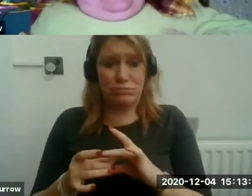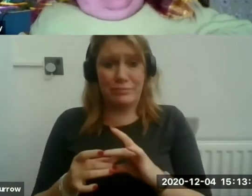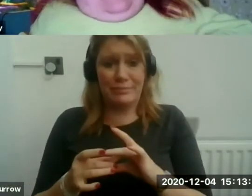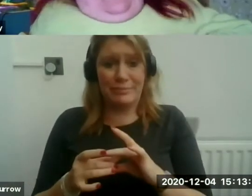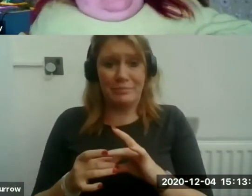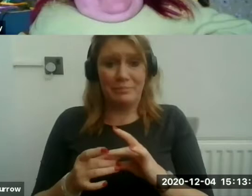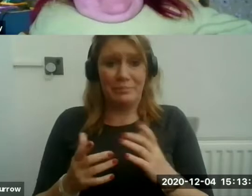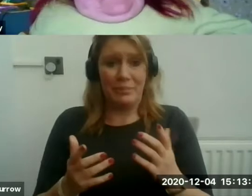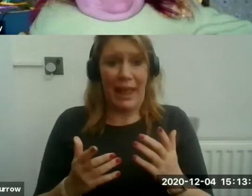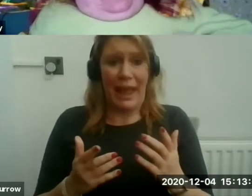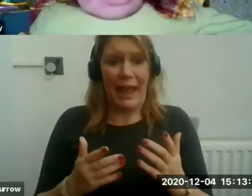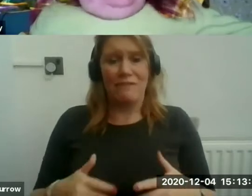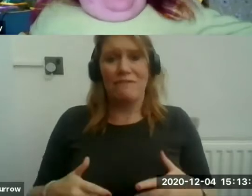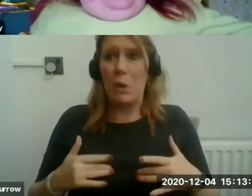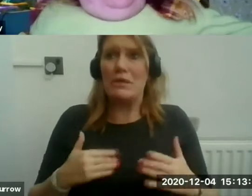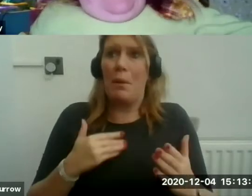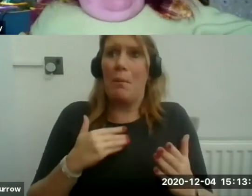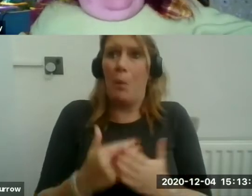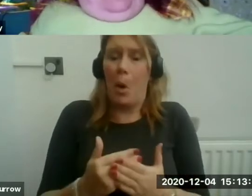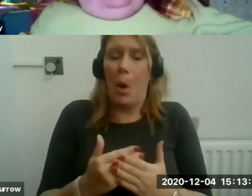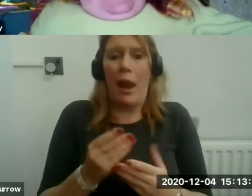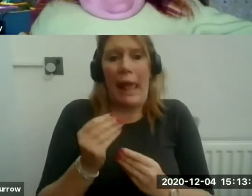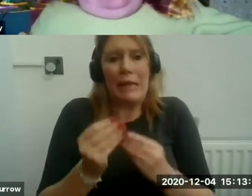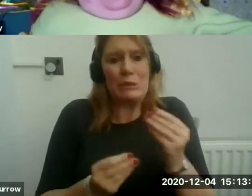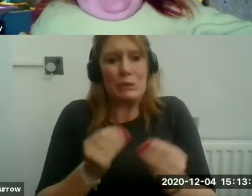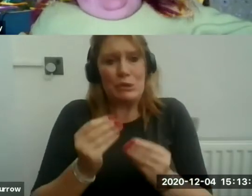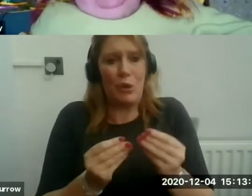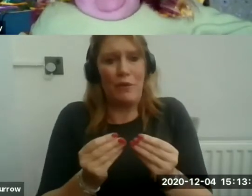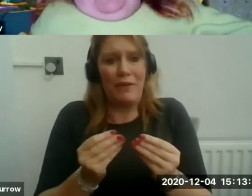a dialogue than just four straight monologues and I think that loss makes it